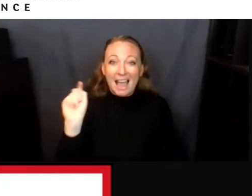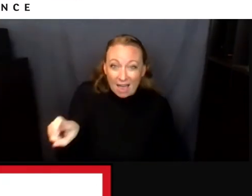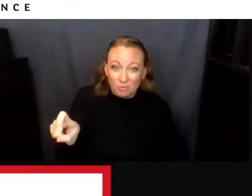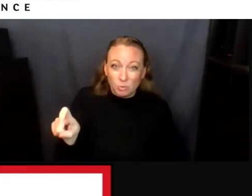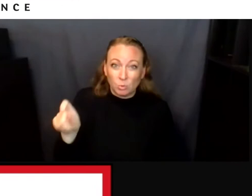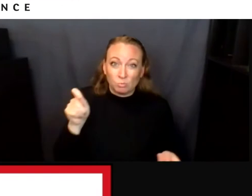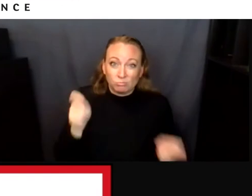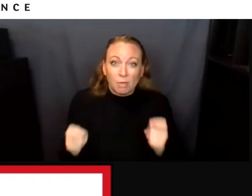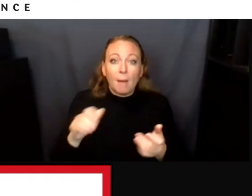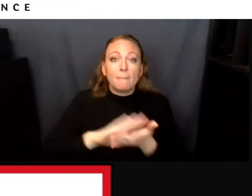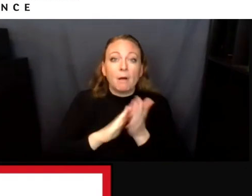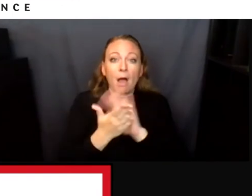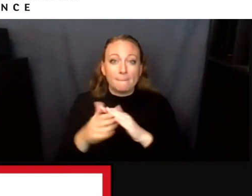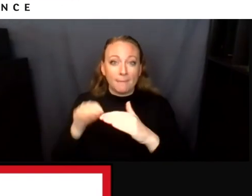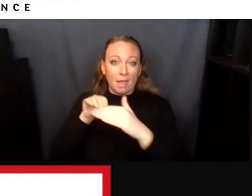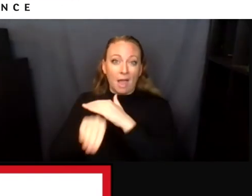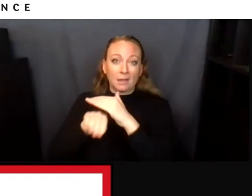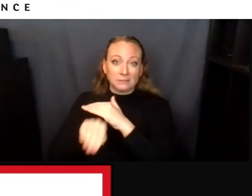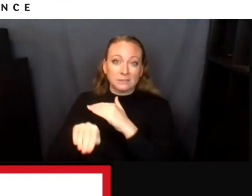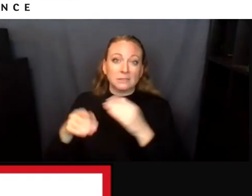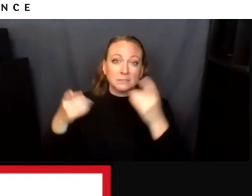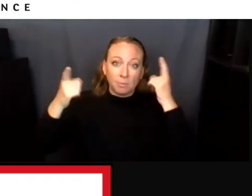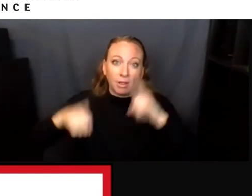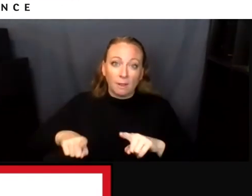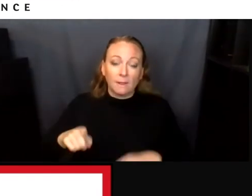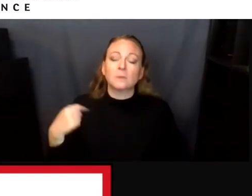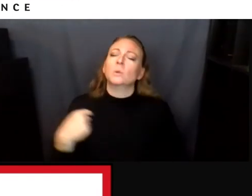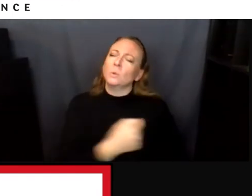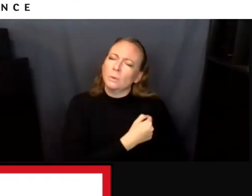So we make progress. So that's a great question, thank you for asking it.